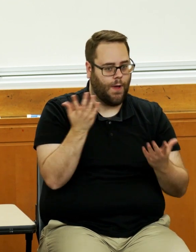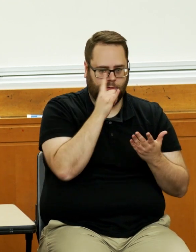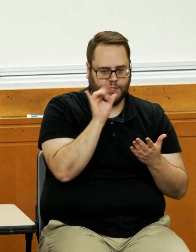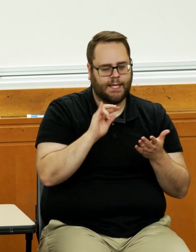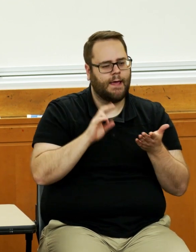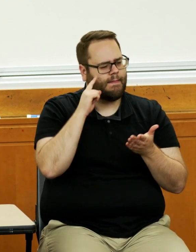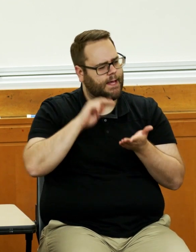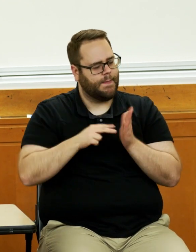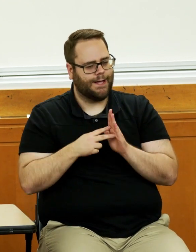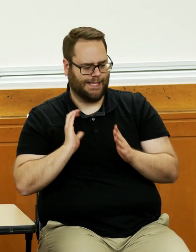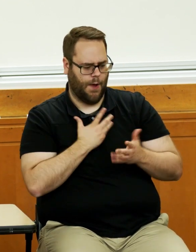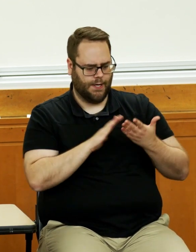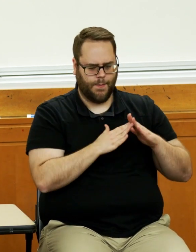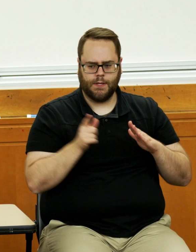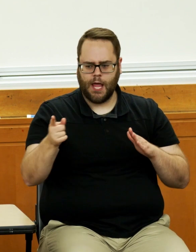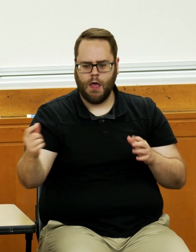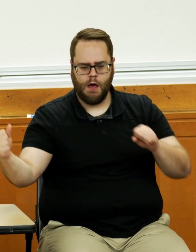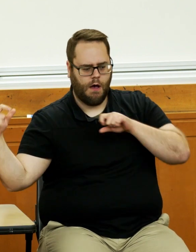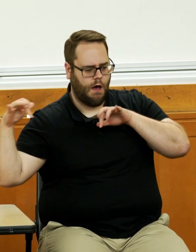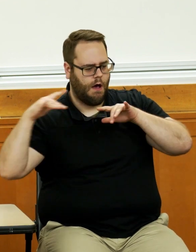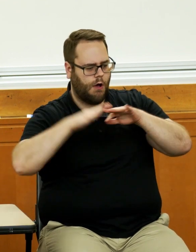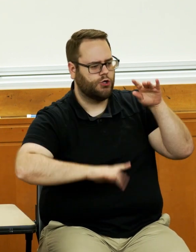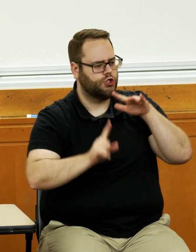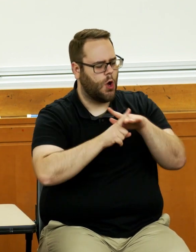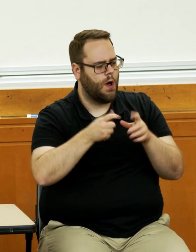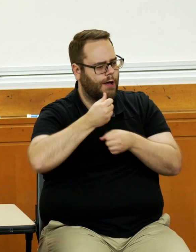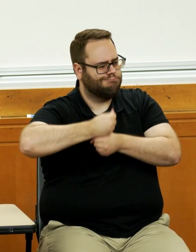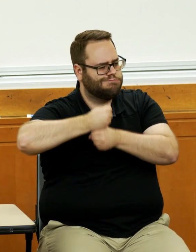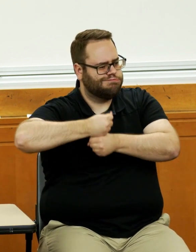up in our neighborhoods and protesting with us. They think it means making sure we get quotes